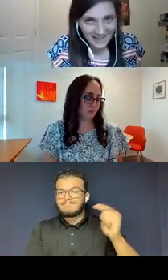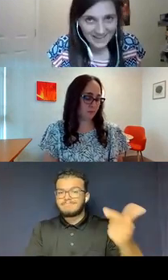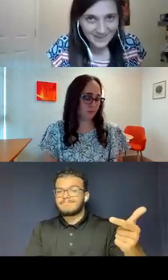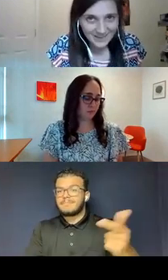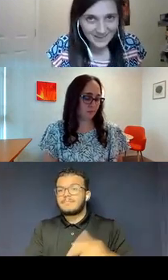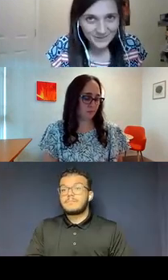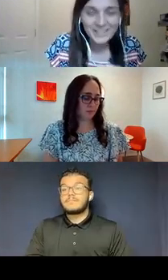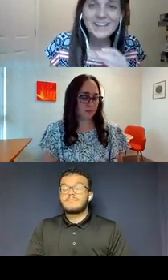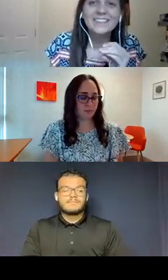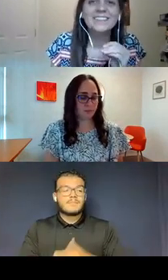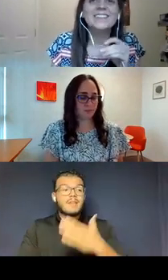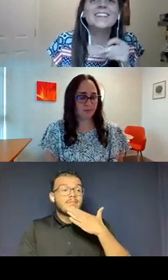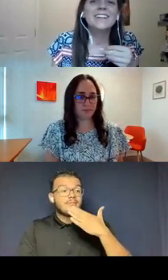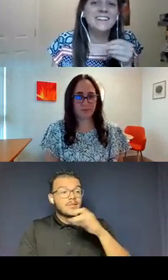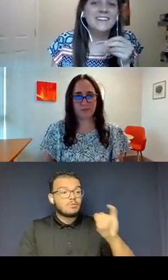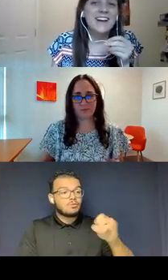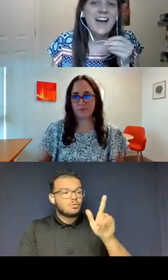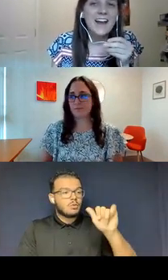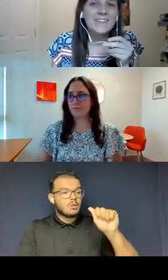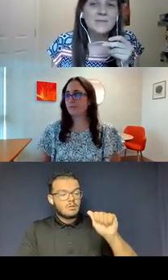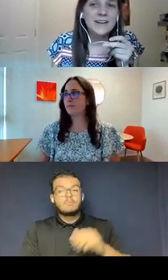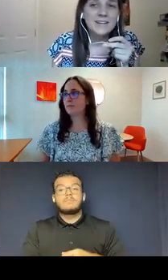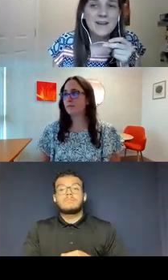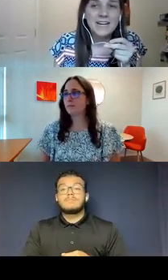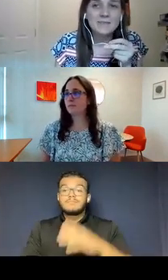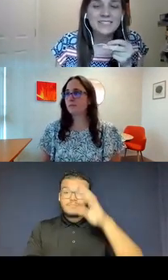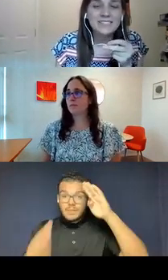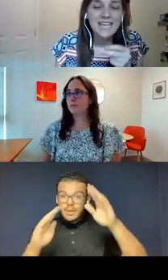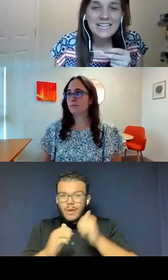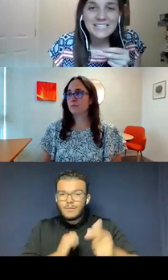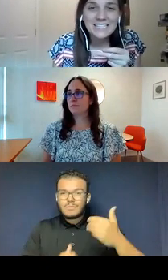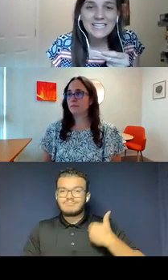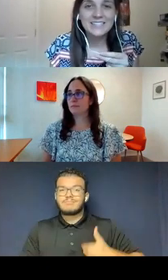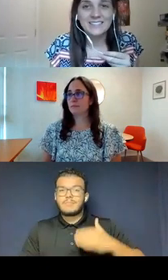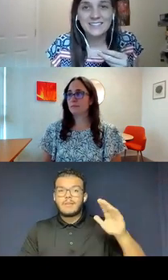Thank you, Julia. Hi, everybody. My name is Casey.